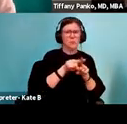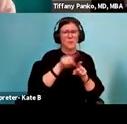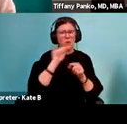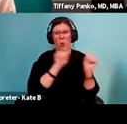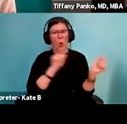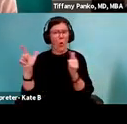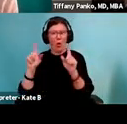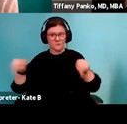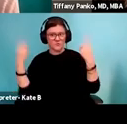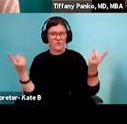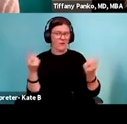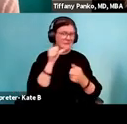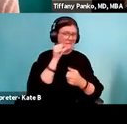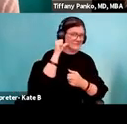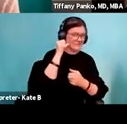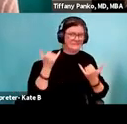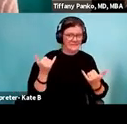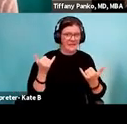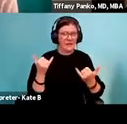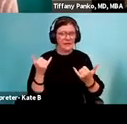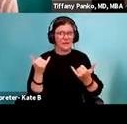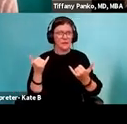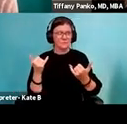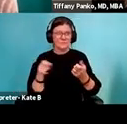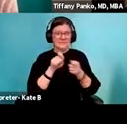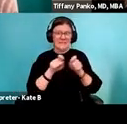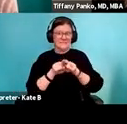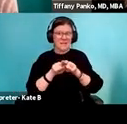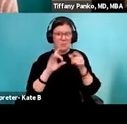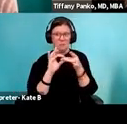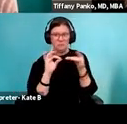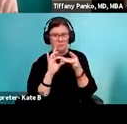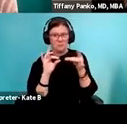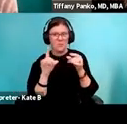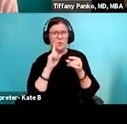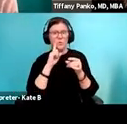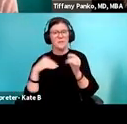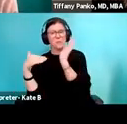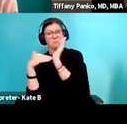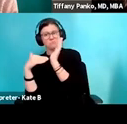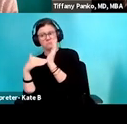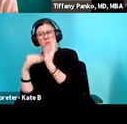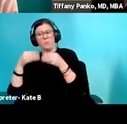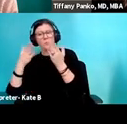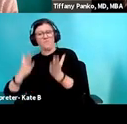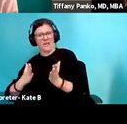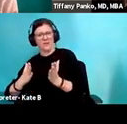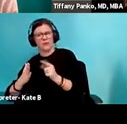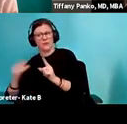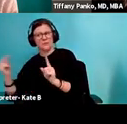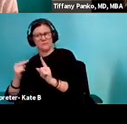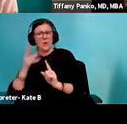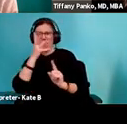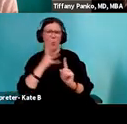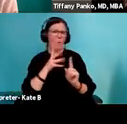echoed from the provider perspective what the women yesterday were saying on the panel,